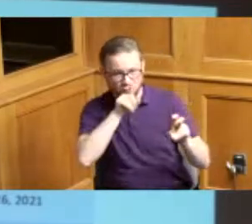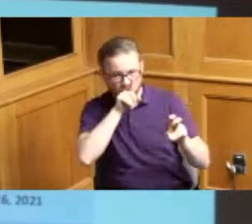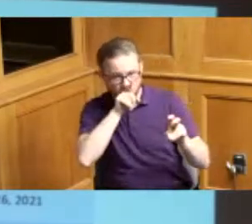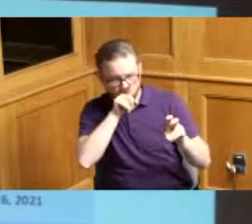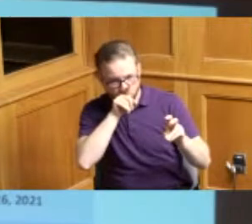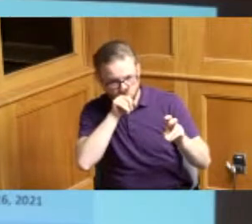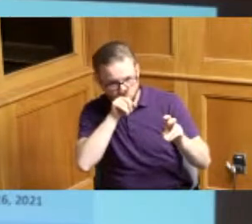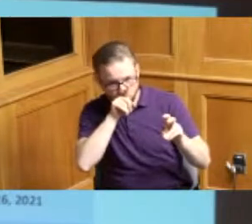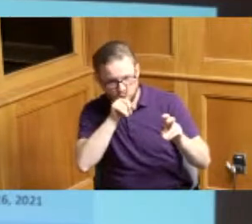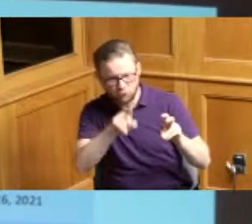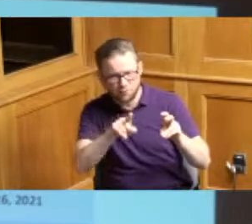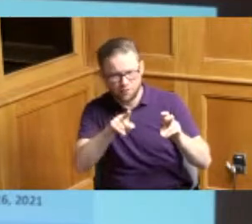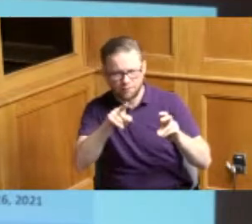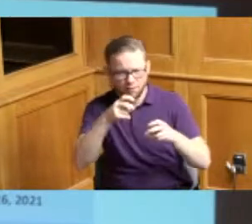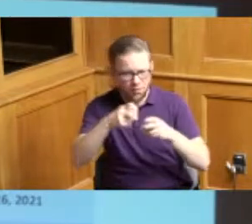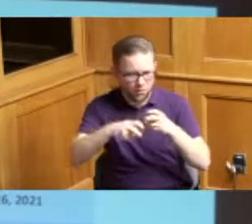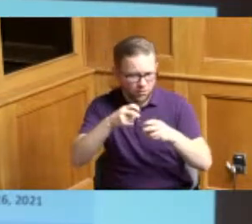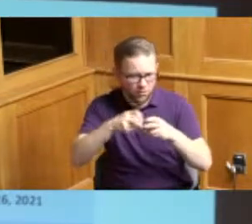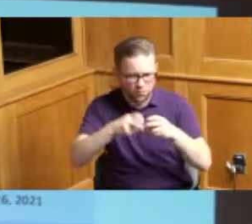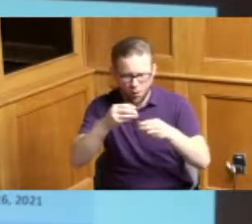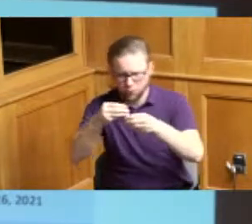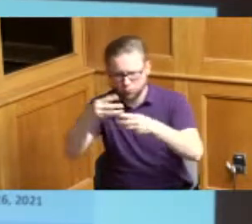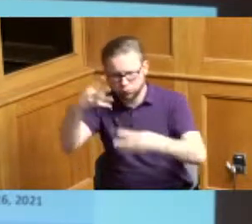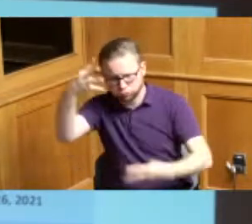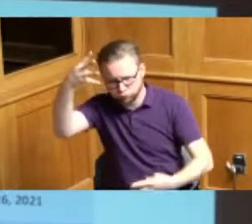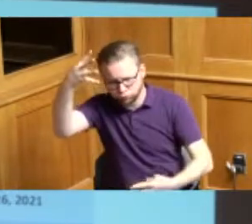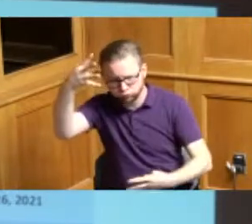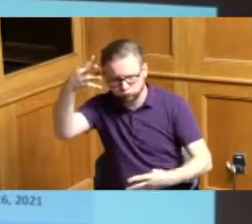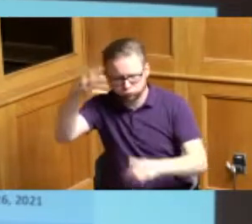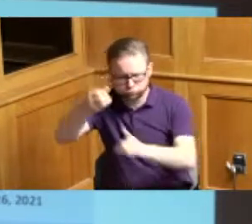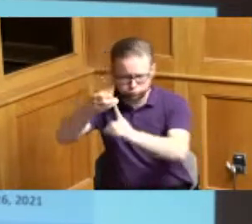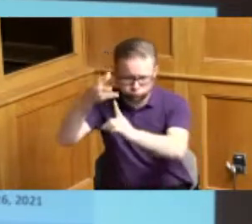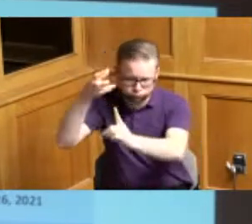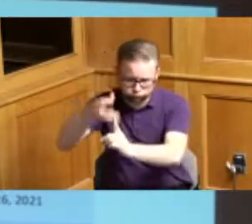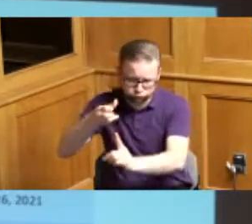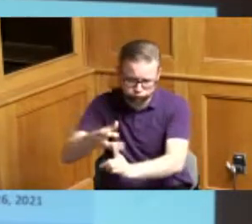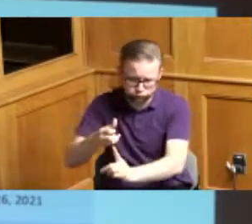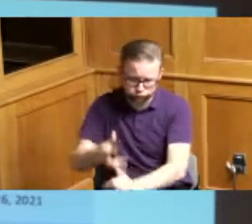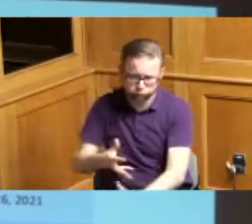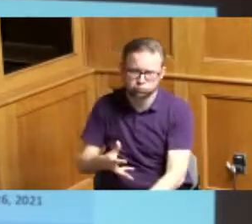the issue a little bit in you know a lot more detail and so you have those those briefing